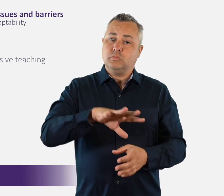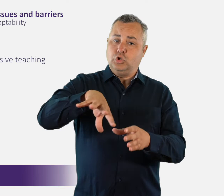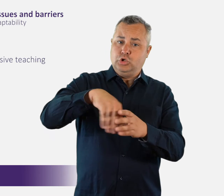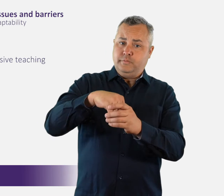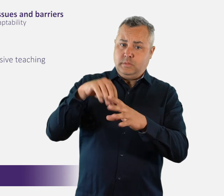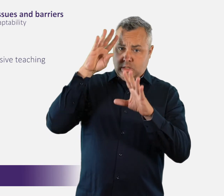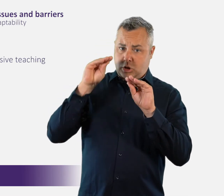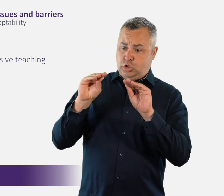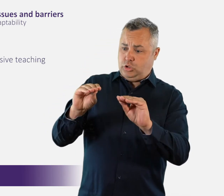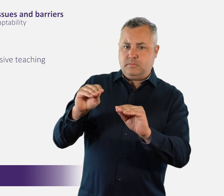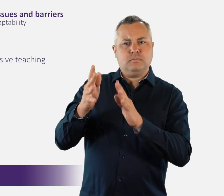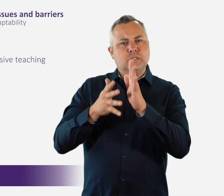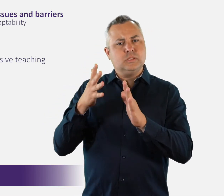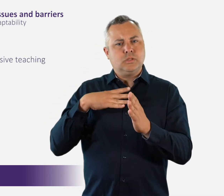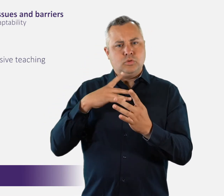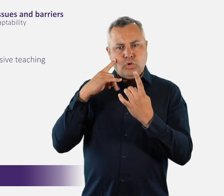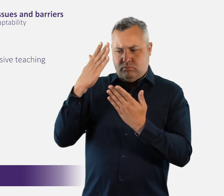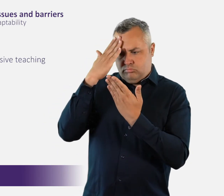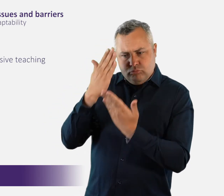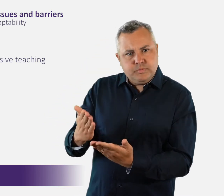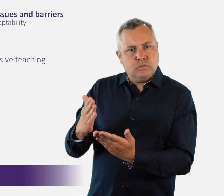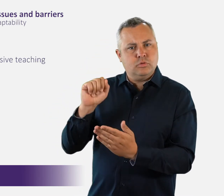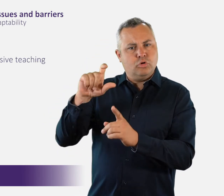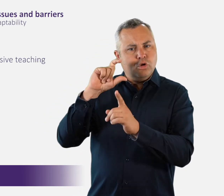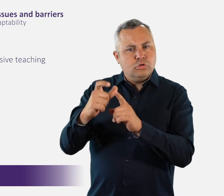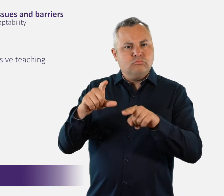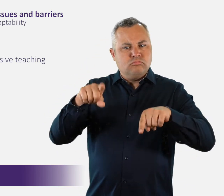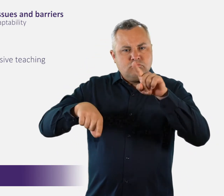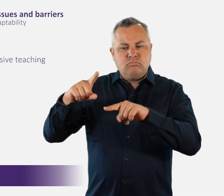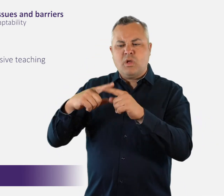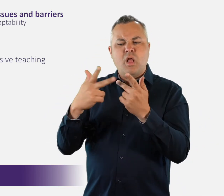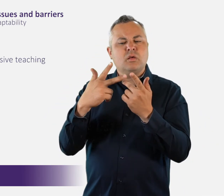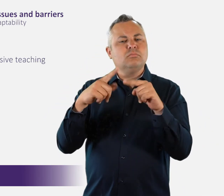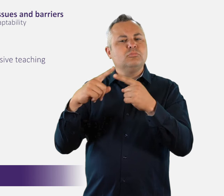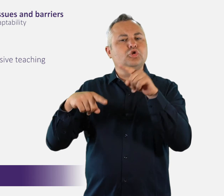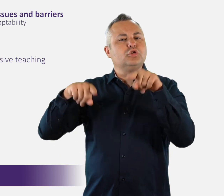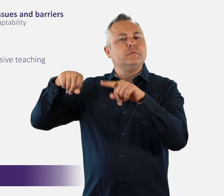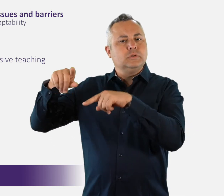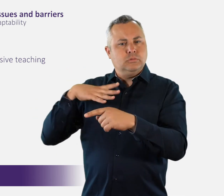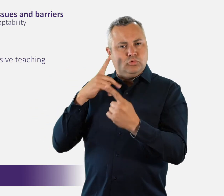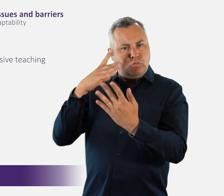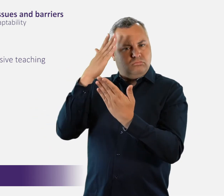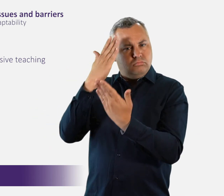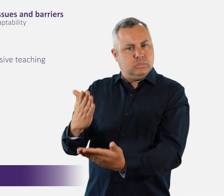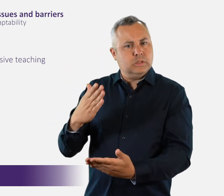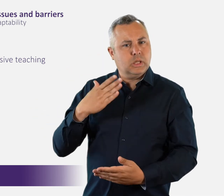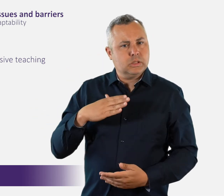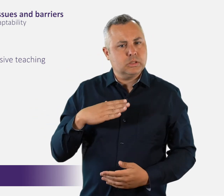Inclusive education requires respect for diversity, including cultural diversity.